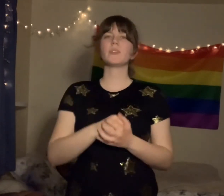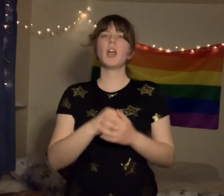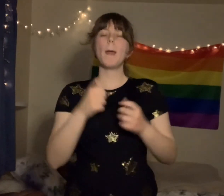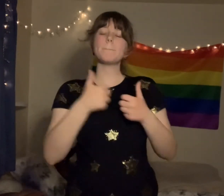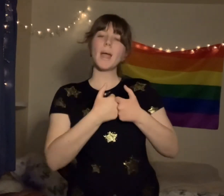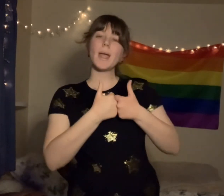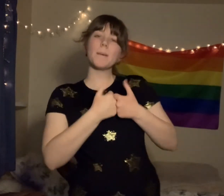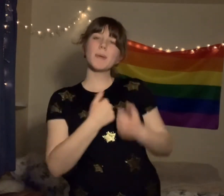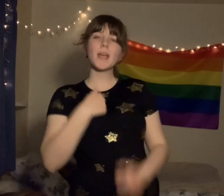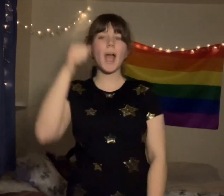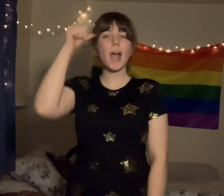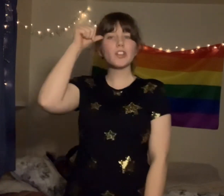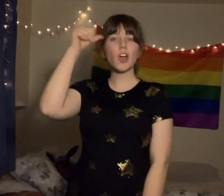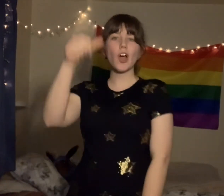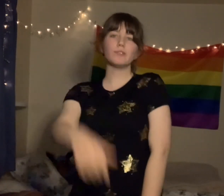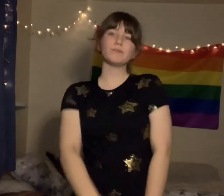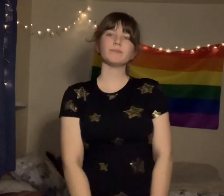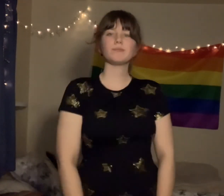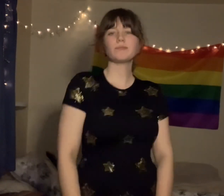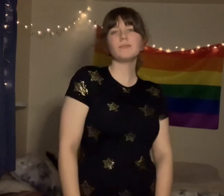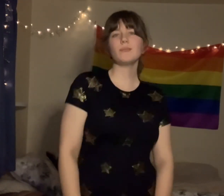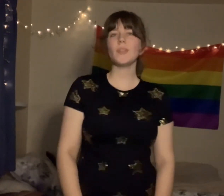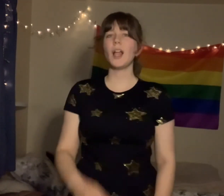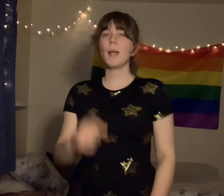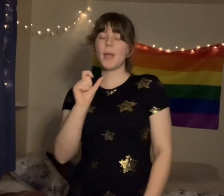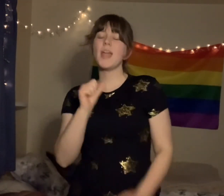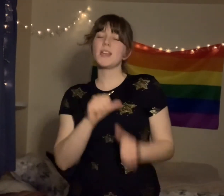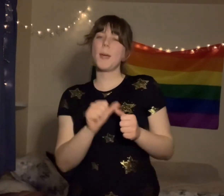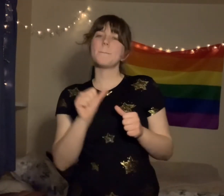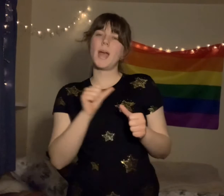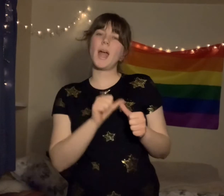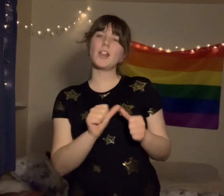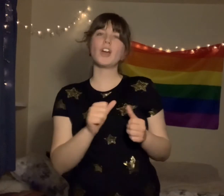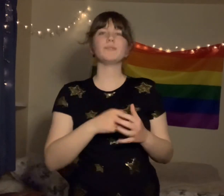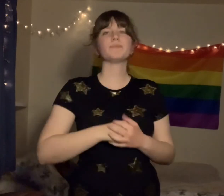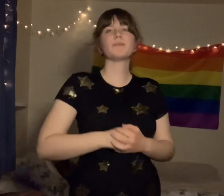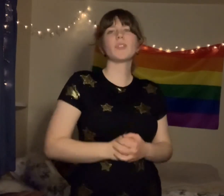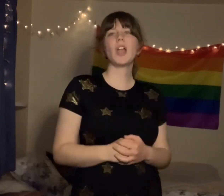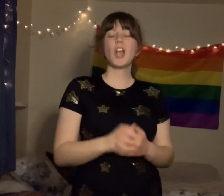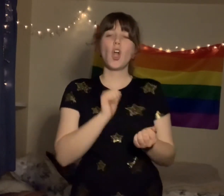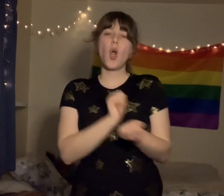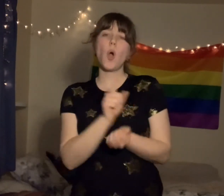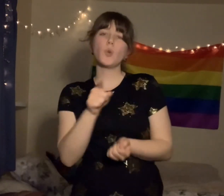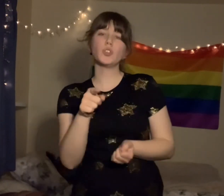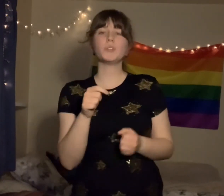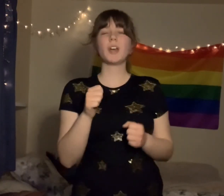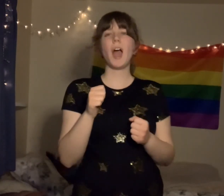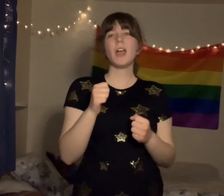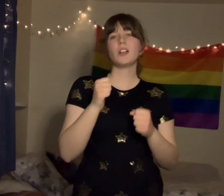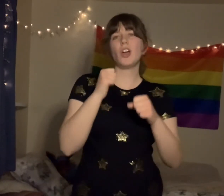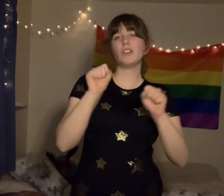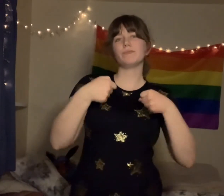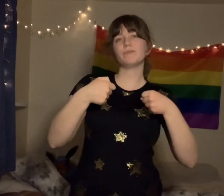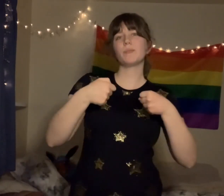Baby I know I could make it better I could hold you tighter